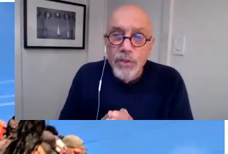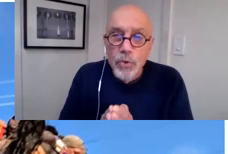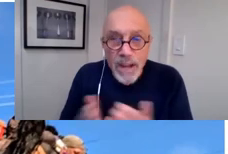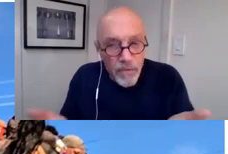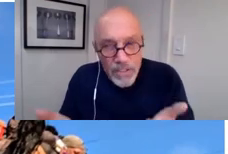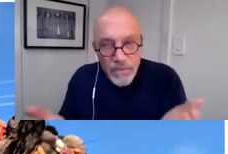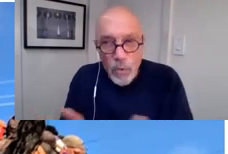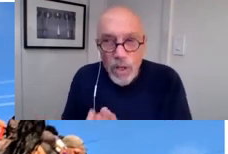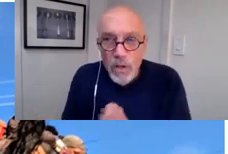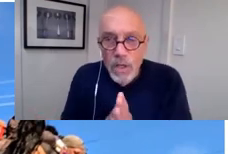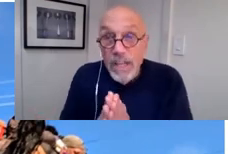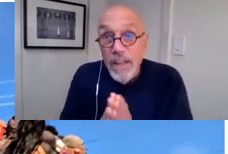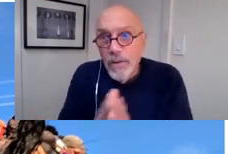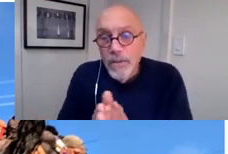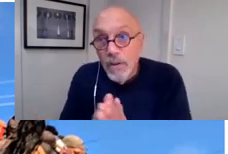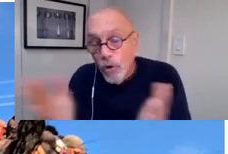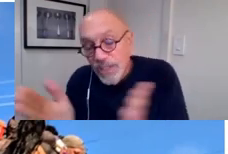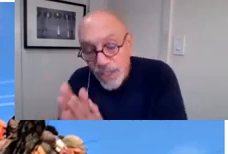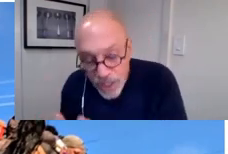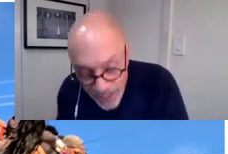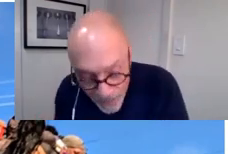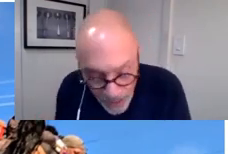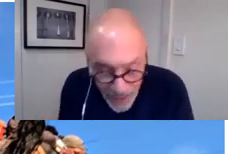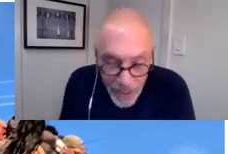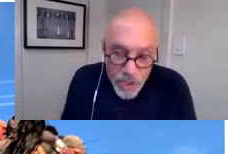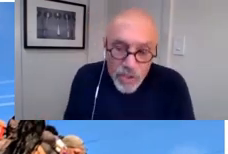the two efforts, if you will. The organizations and the efforts that I have mentioned